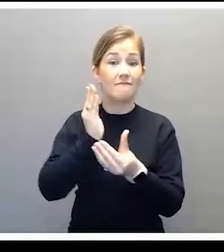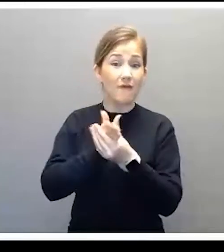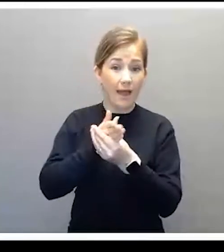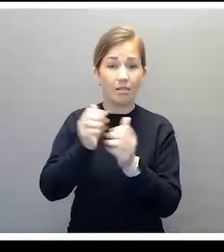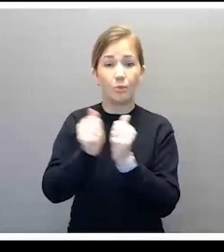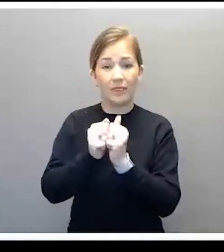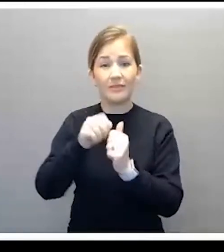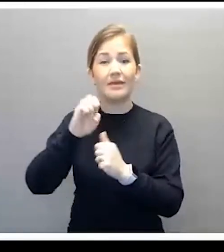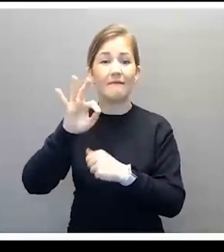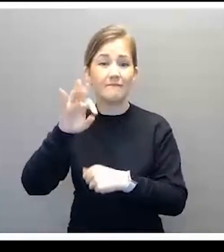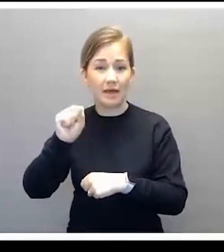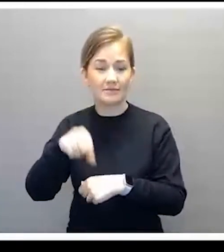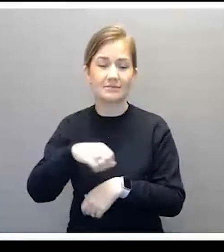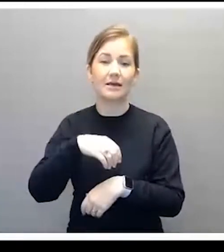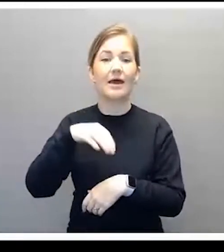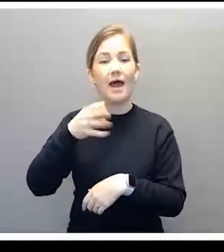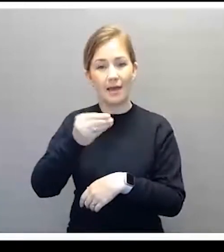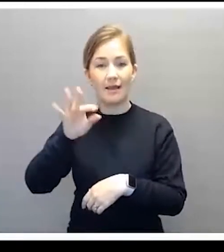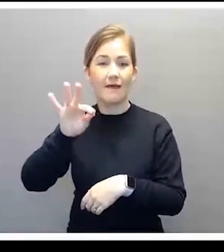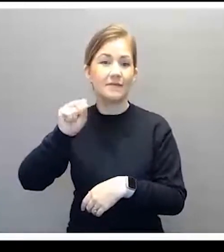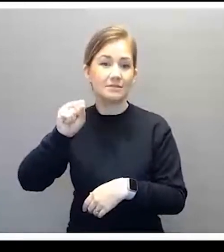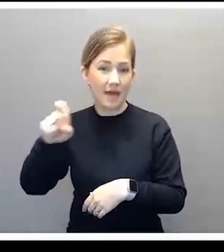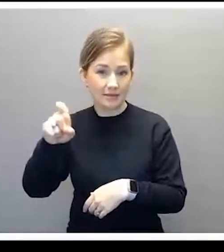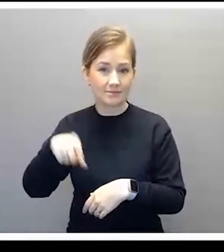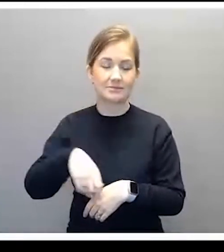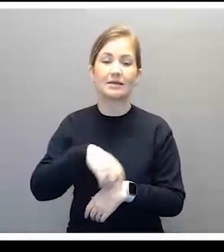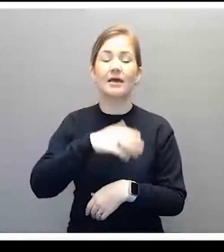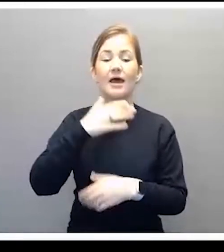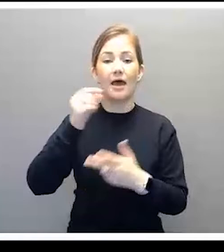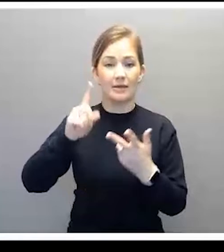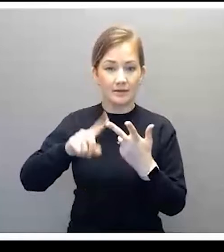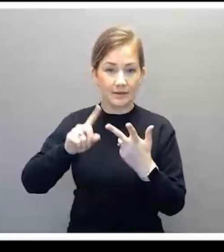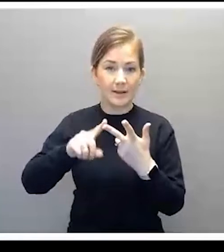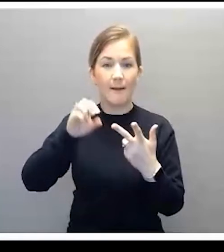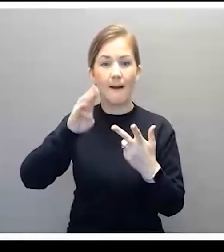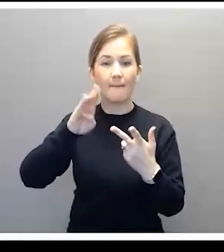we have File with EFS and FSX,